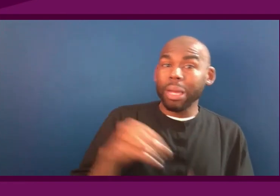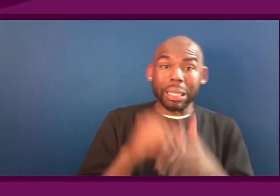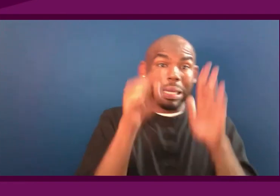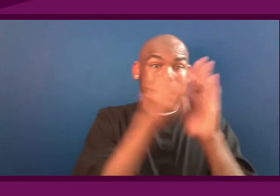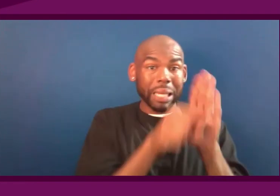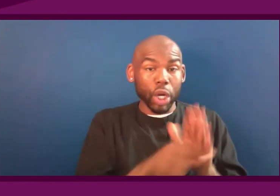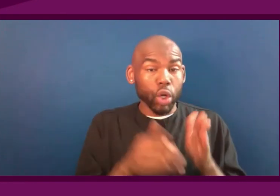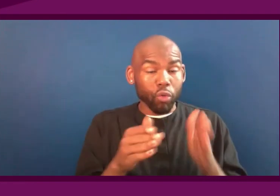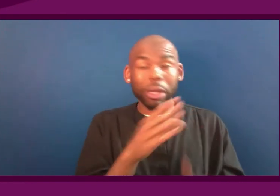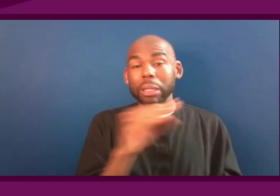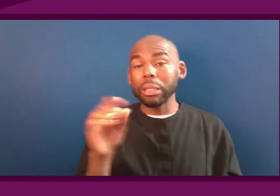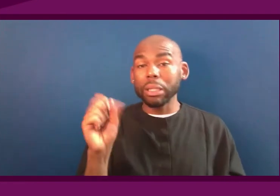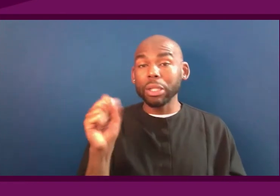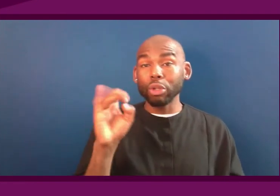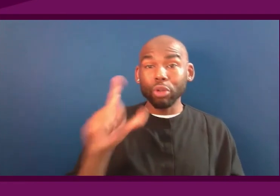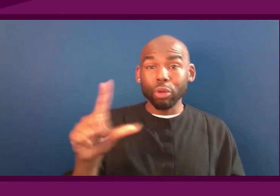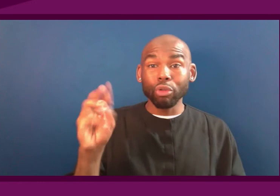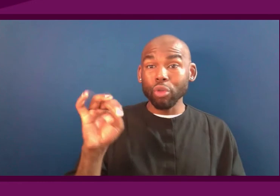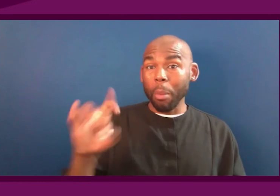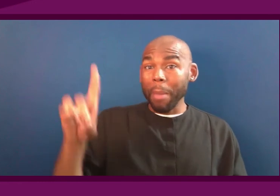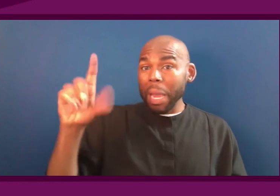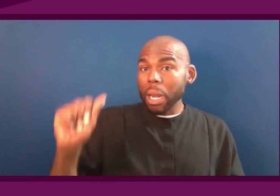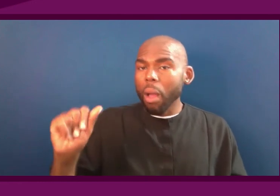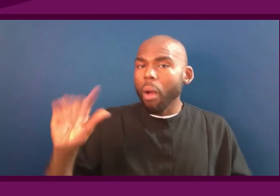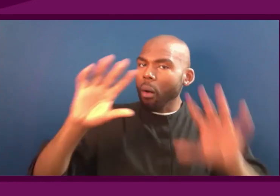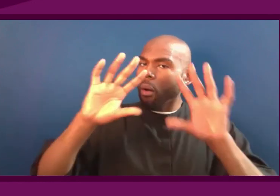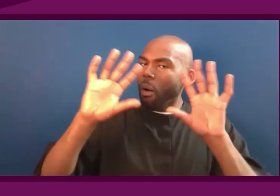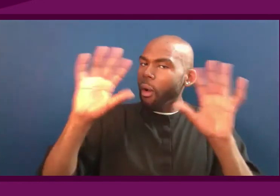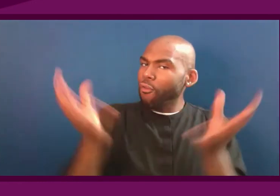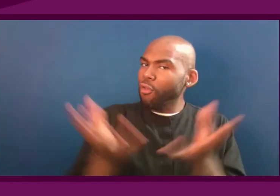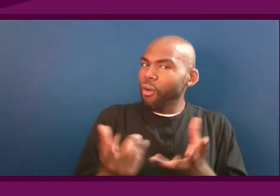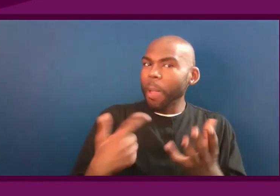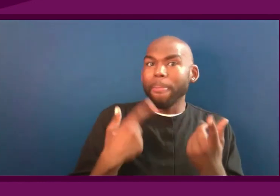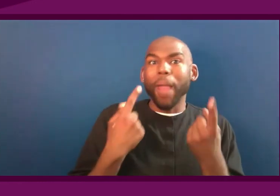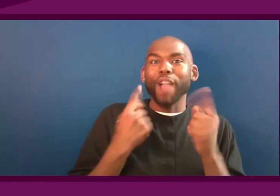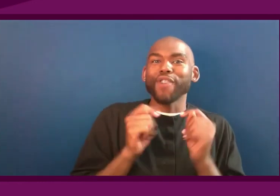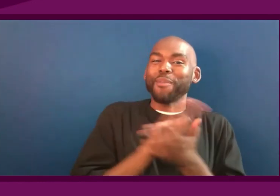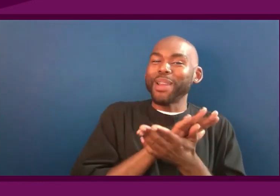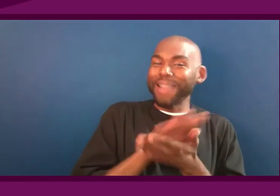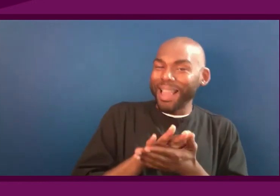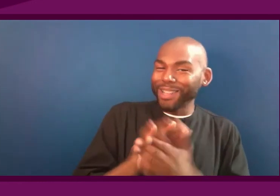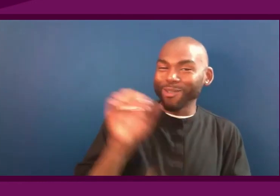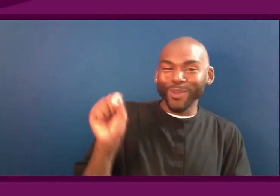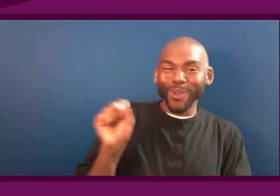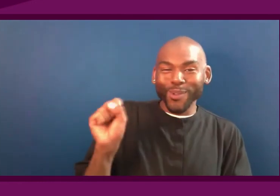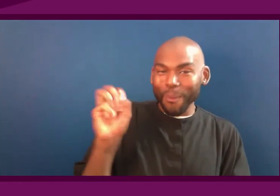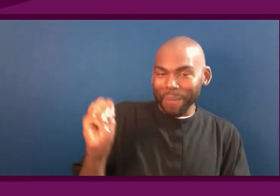Where can our audience find you? Where can they keep up with all of the amazing work that you're doing? Debra Ruh: